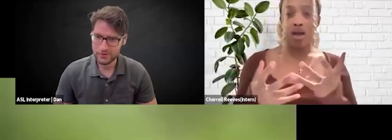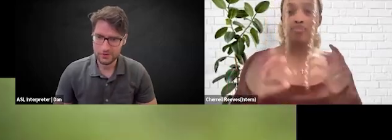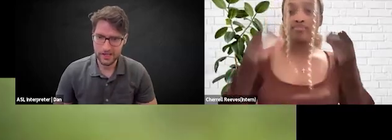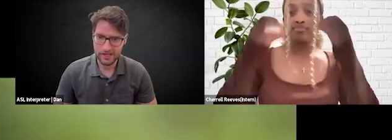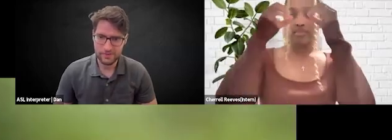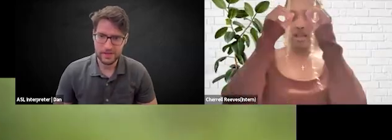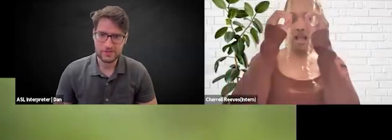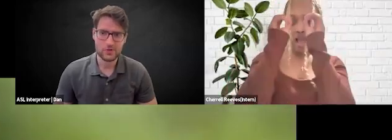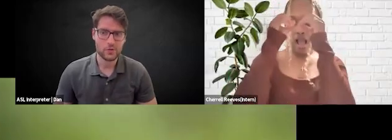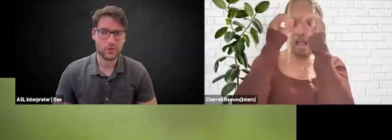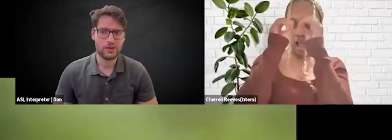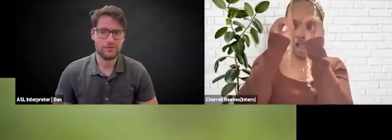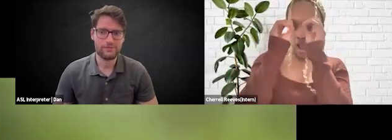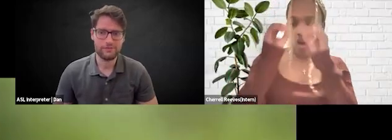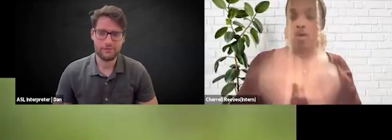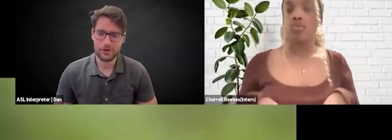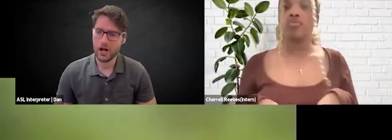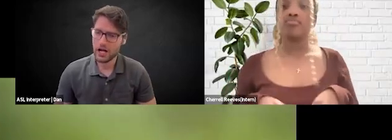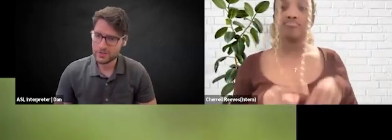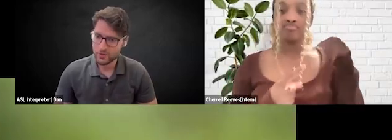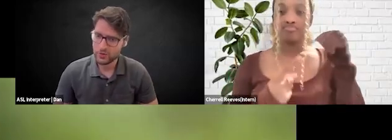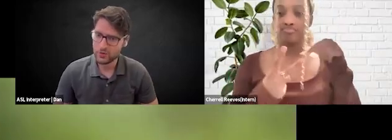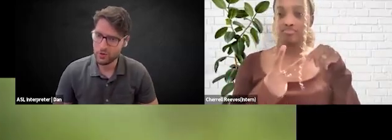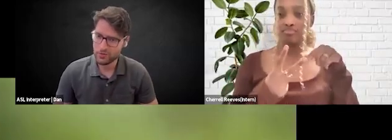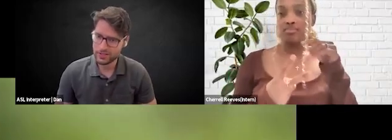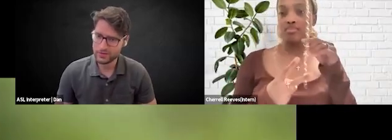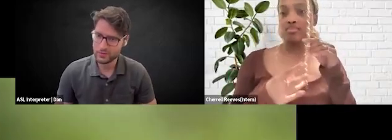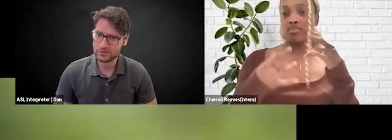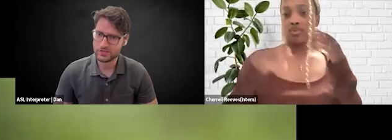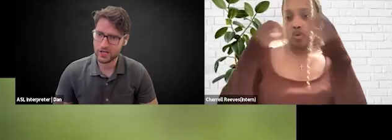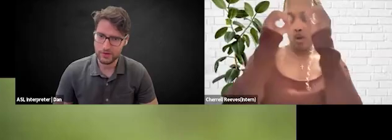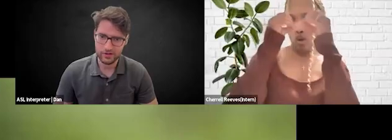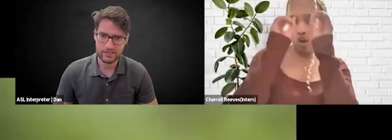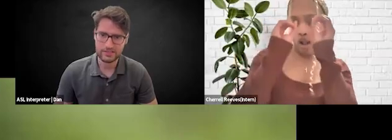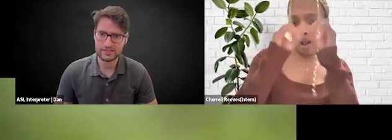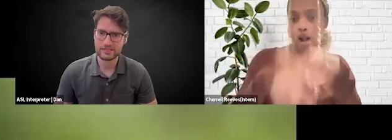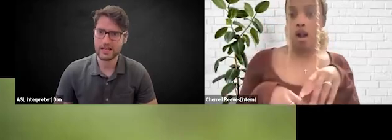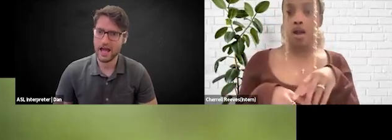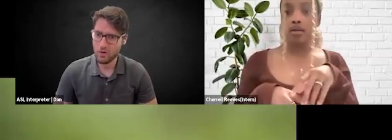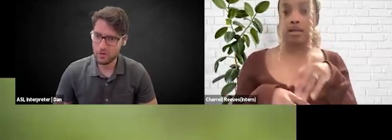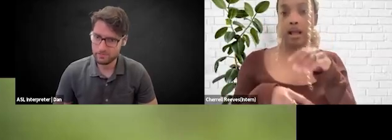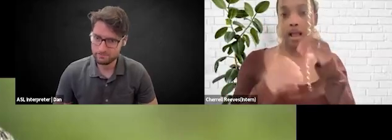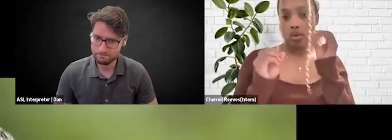Yeah, those are great. So for us, what we normally will talk about is an owl.